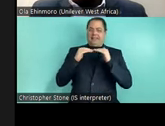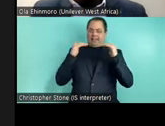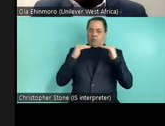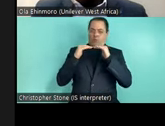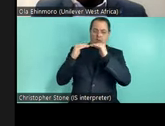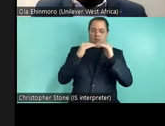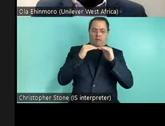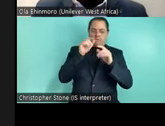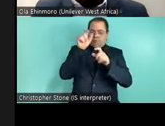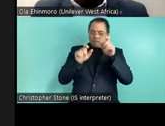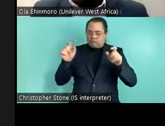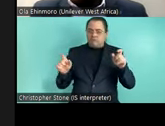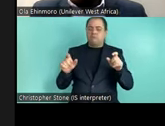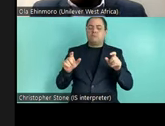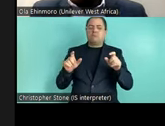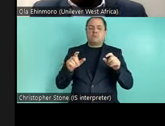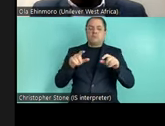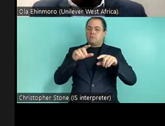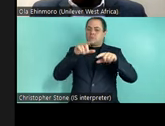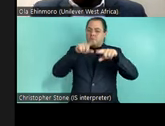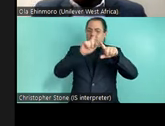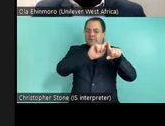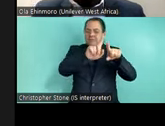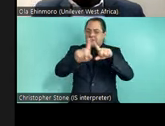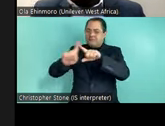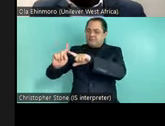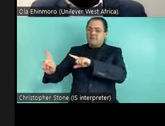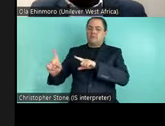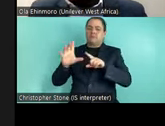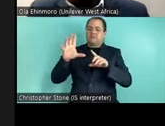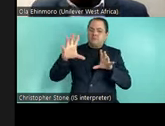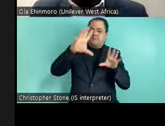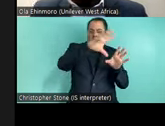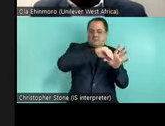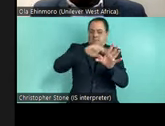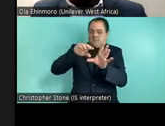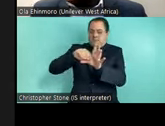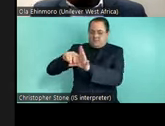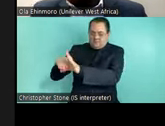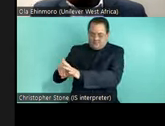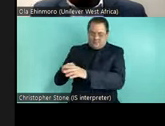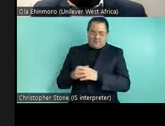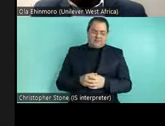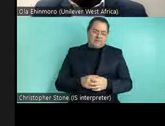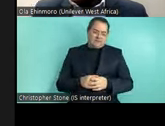15:02:29 And for us in this space. 15:02:33 You know, we wanted to make sure